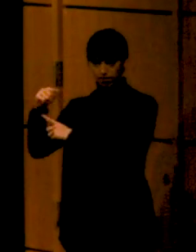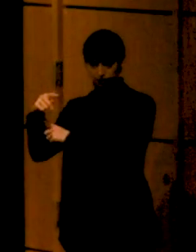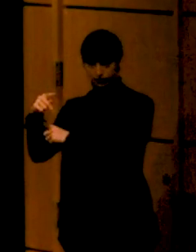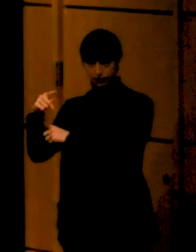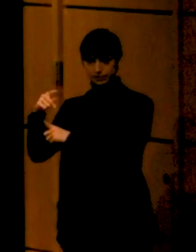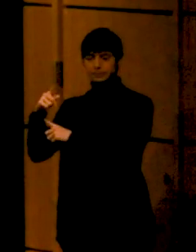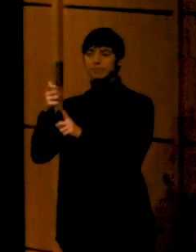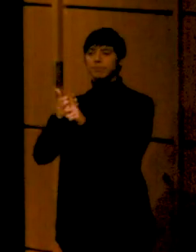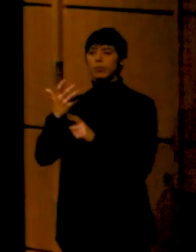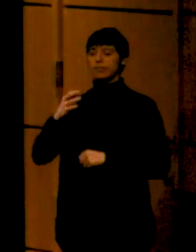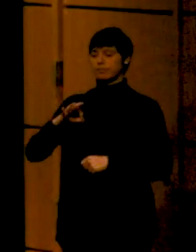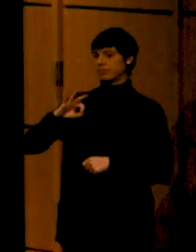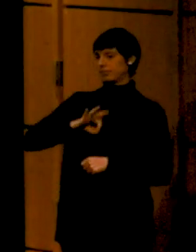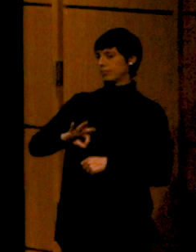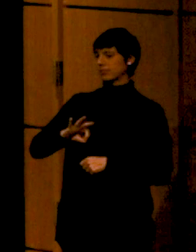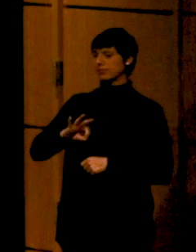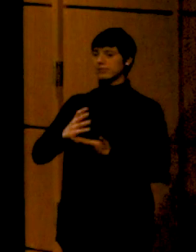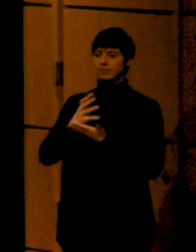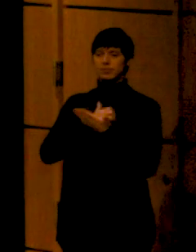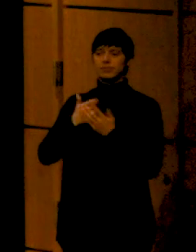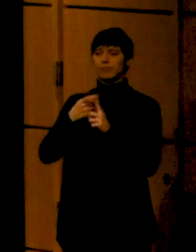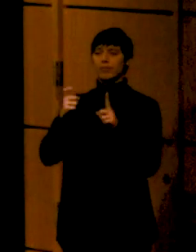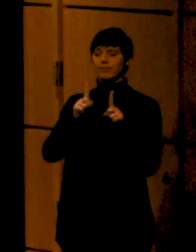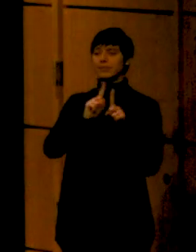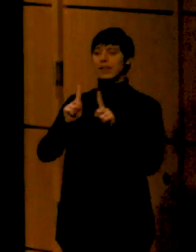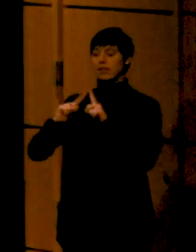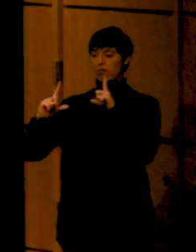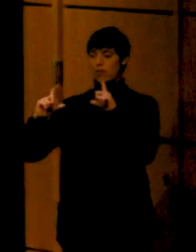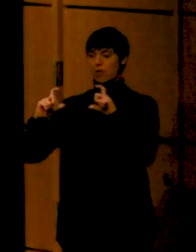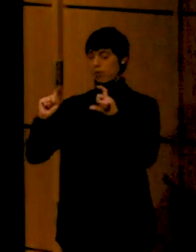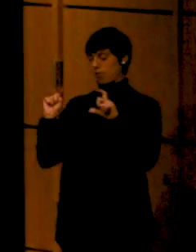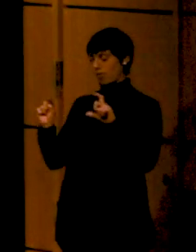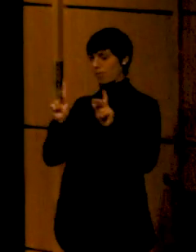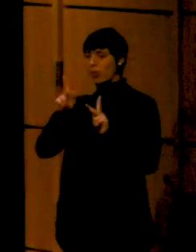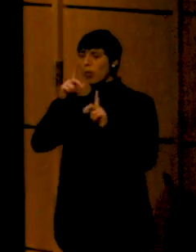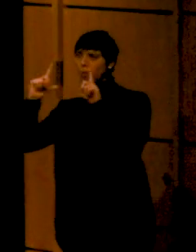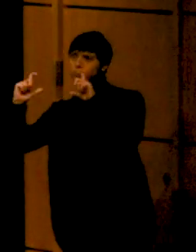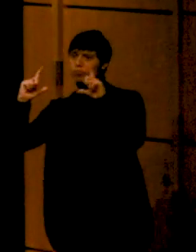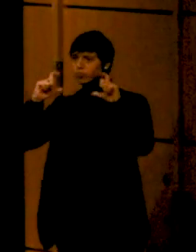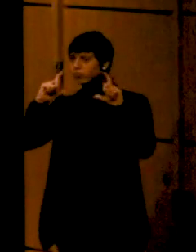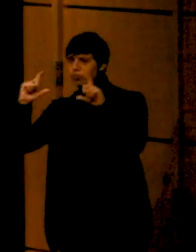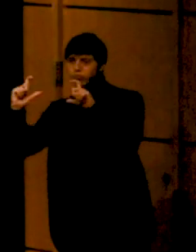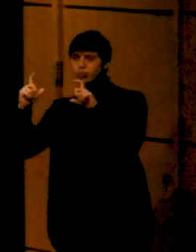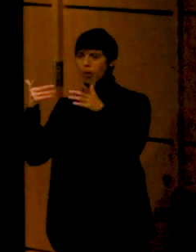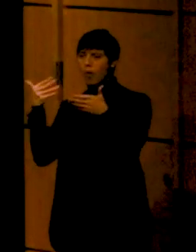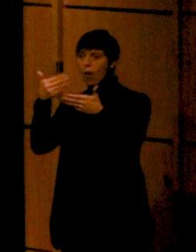photographs made by those who witnessed the eruption from all too close.